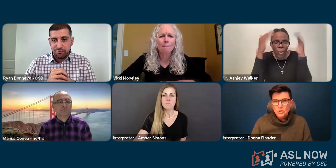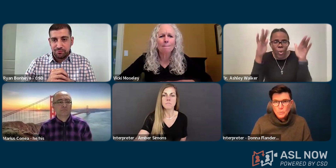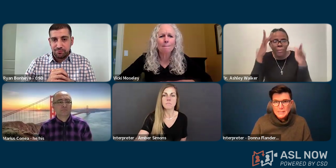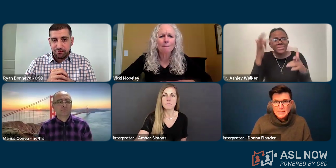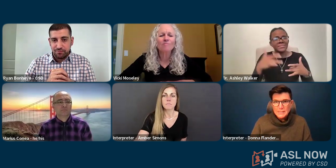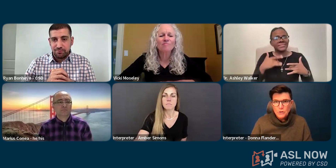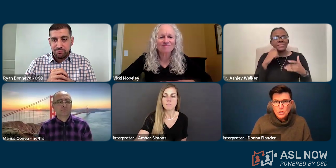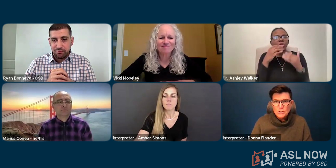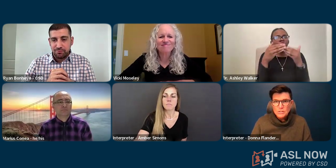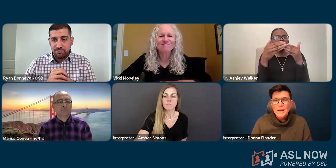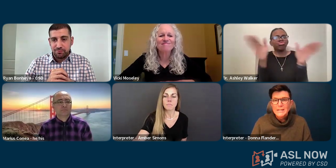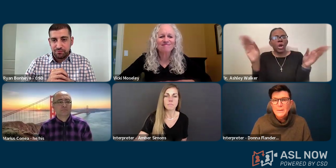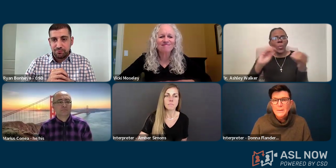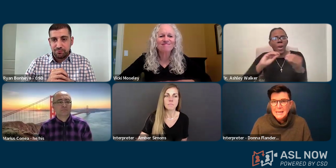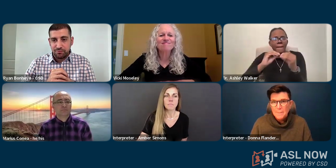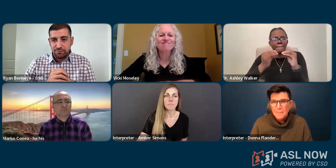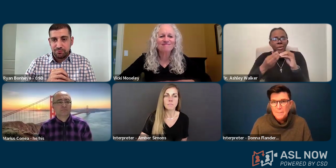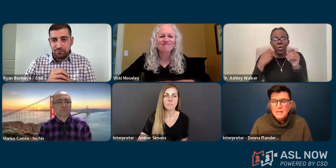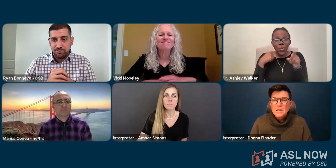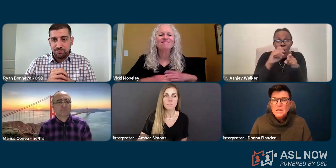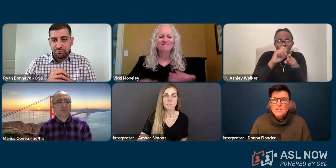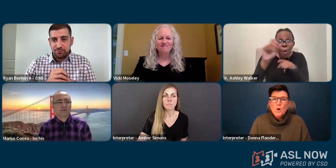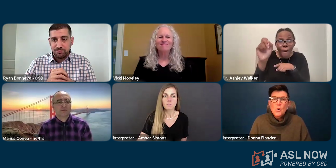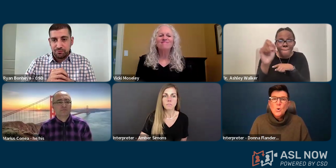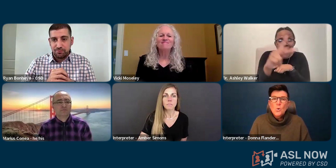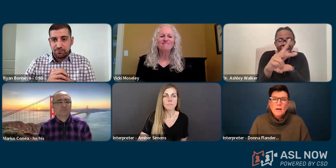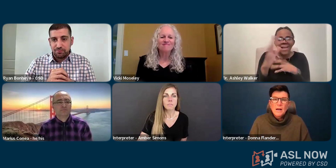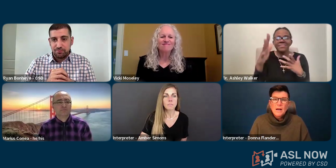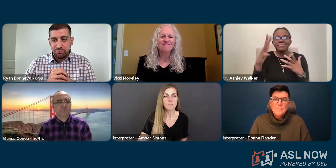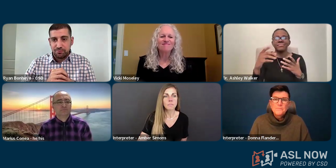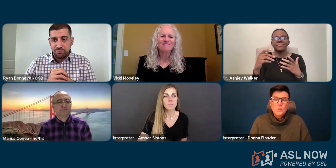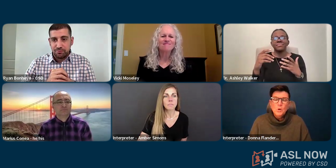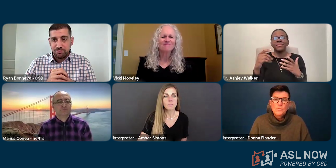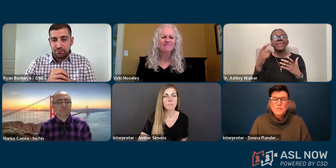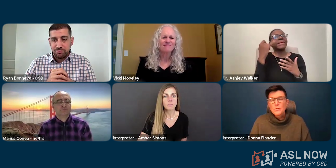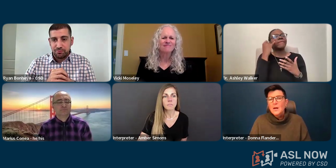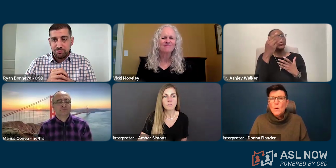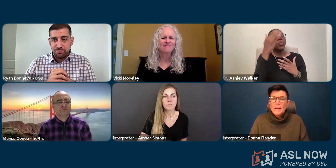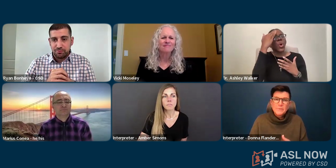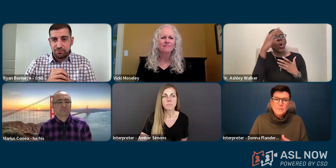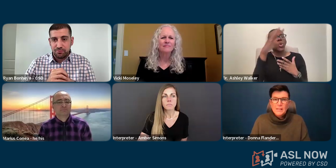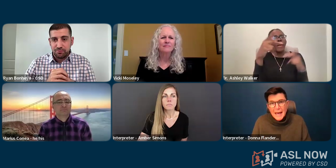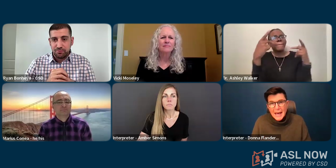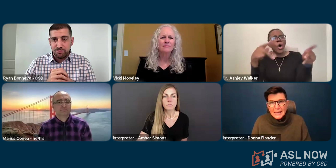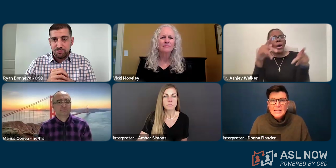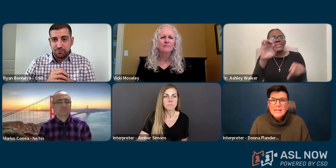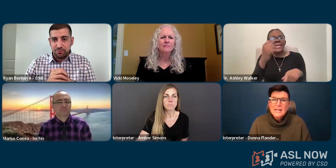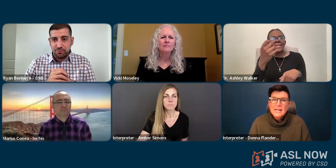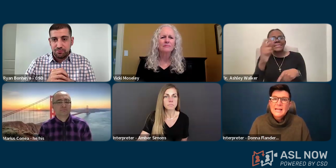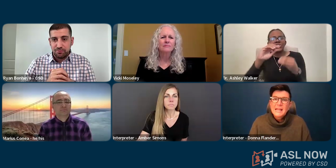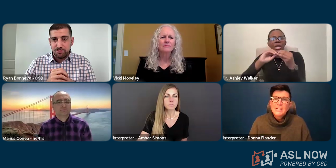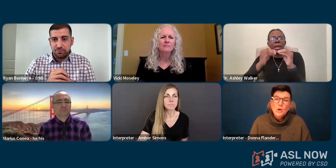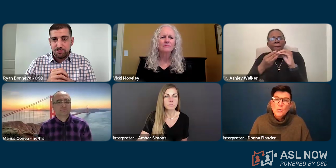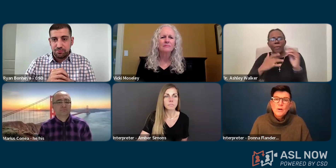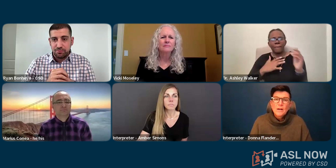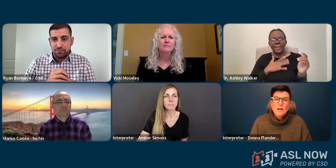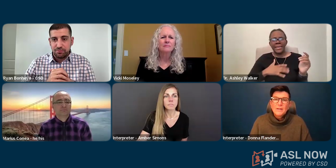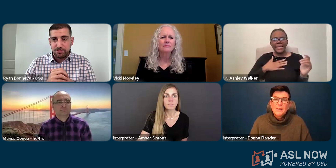because an interpreter picks up first they wind up hanging up. So. So then I wind up calling back and I say, you know,